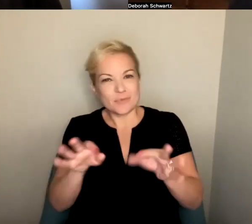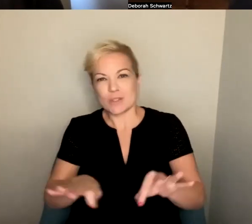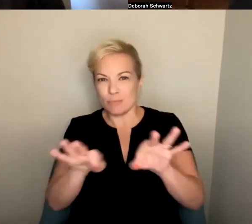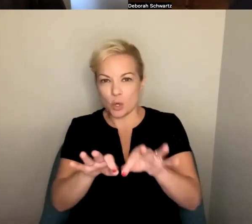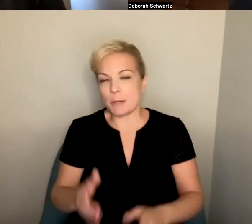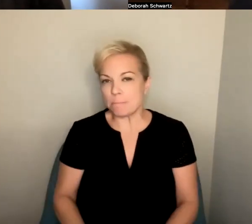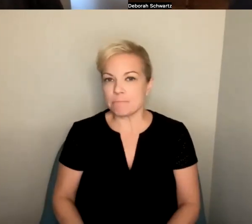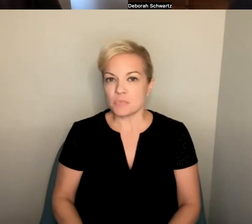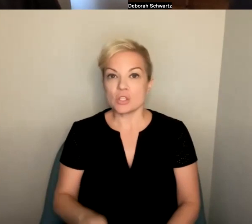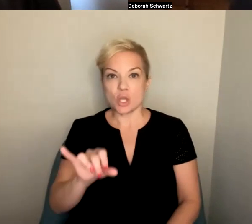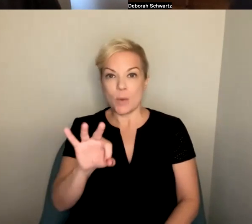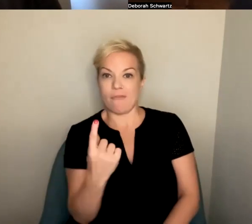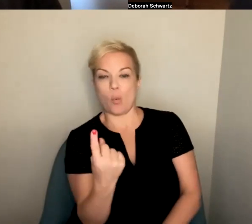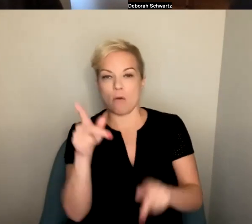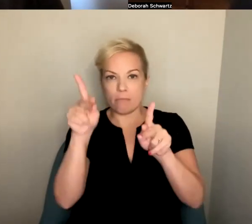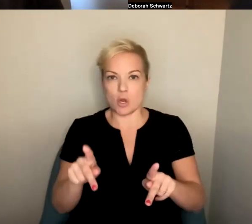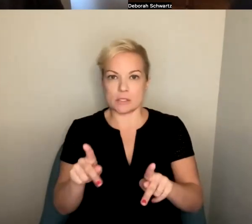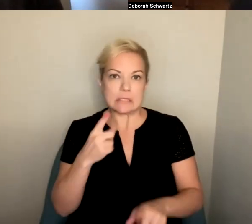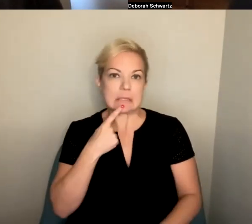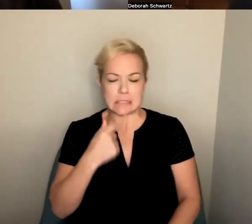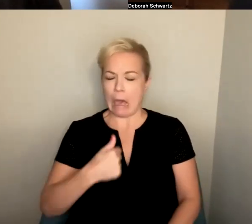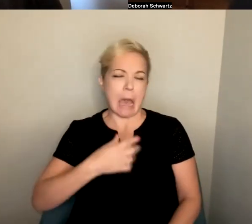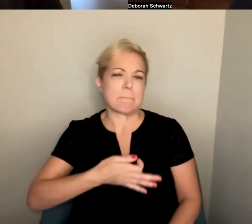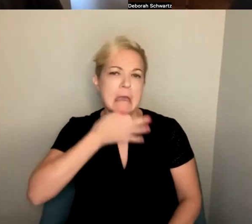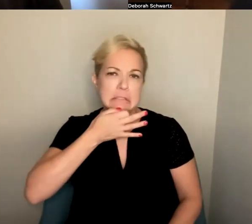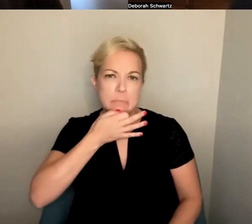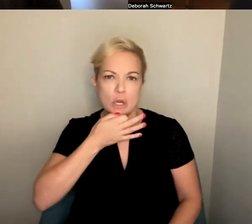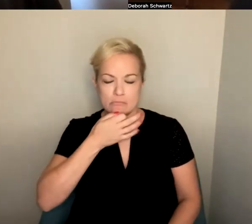and says I'm the expert on stuff because that's a foreign concept to us, because it is a collective